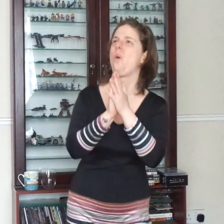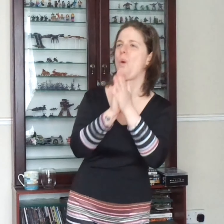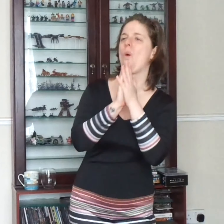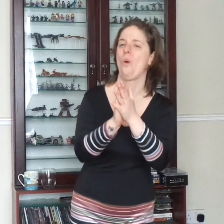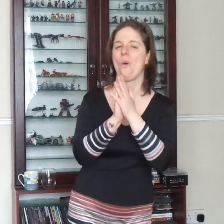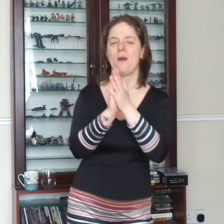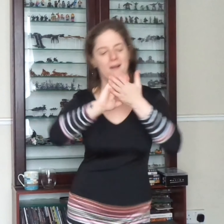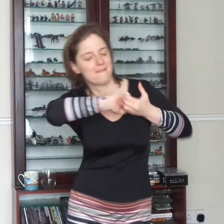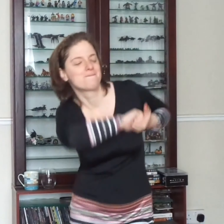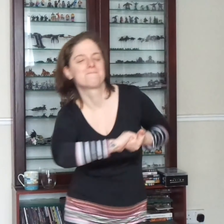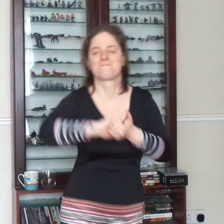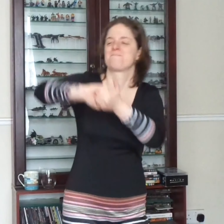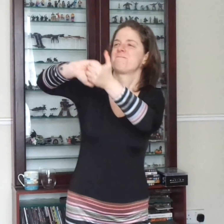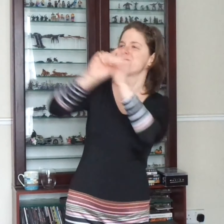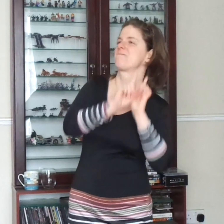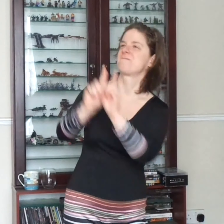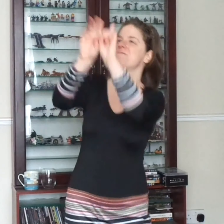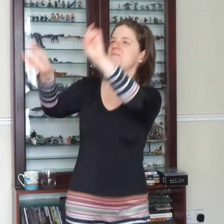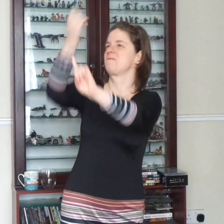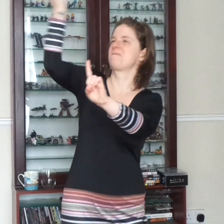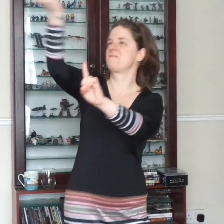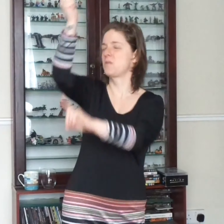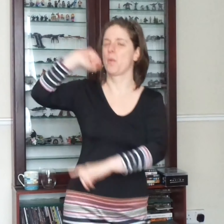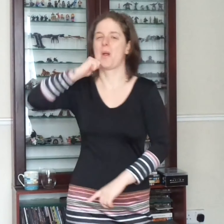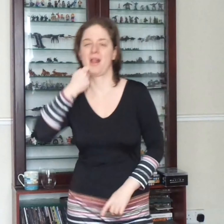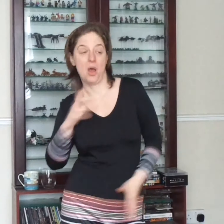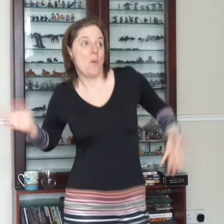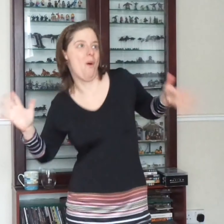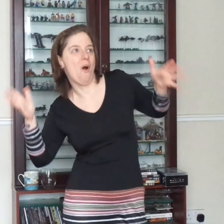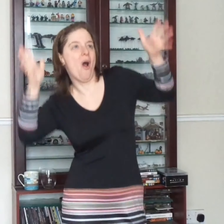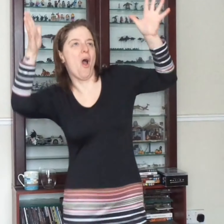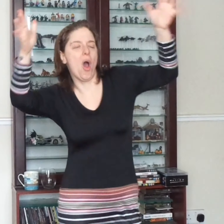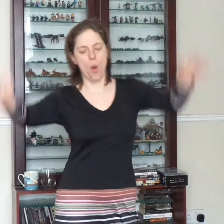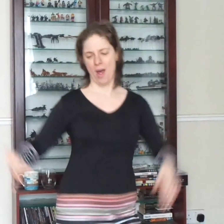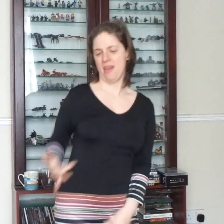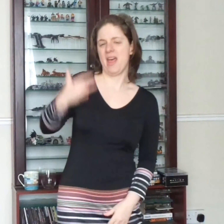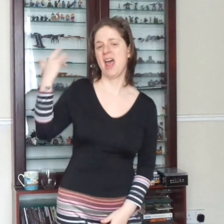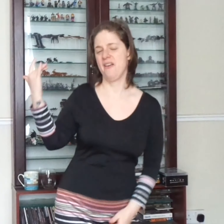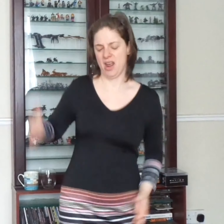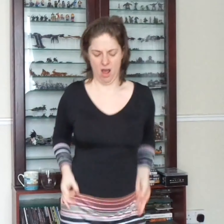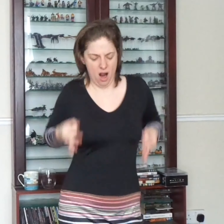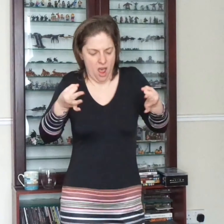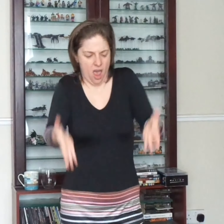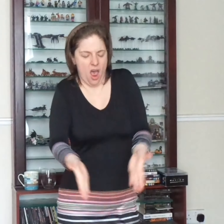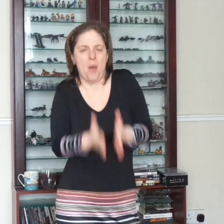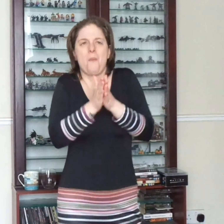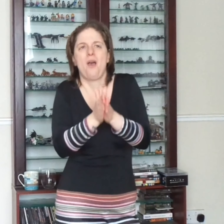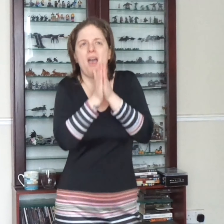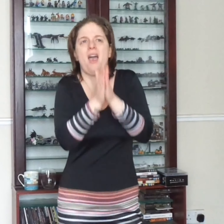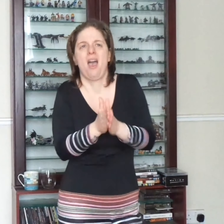Take my hand, we'll make it. I swear Whoa, livin' on a prayer